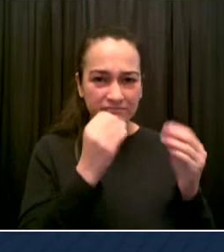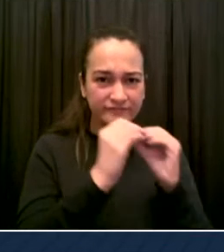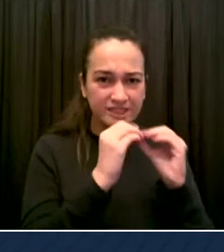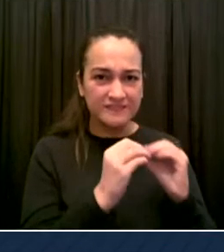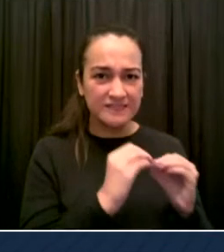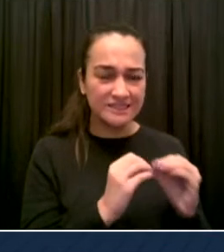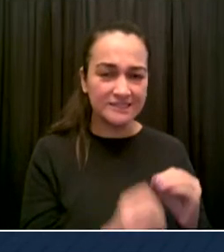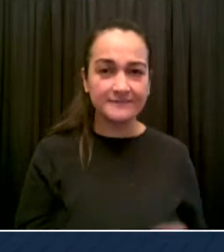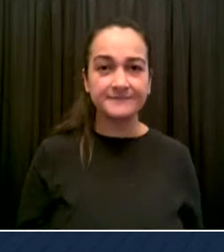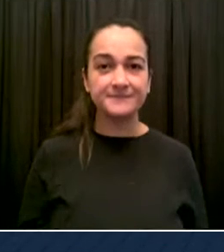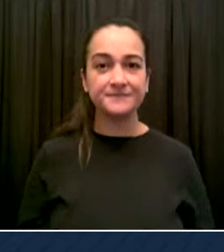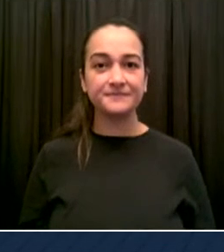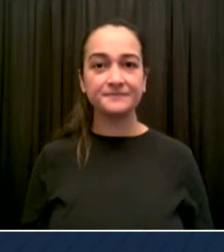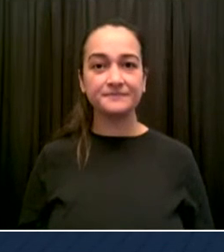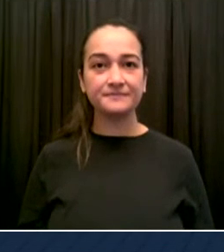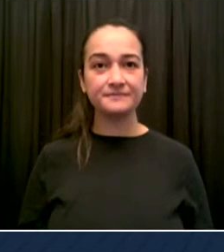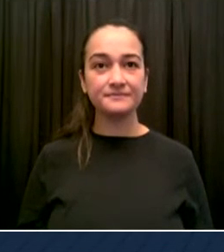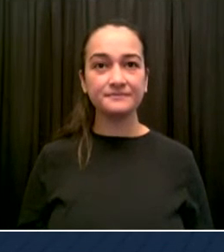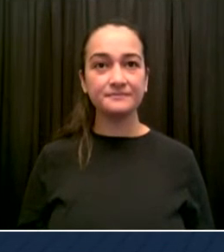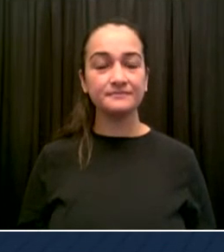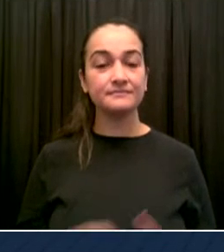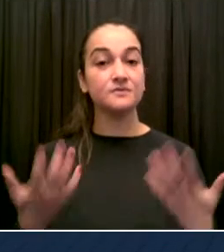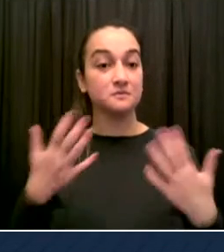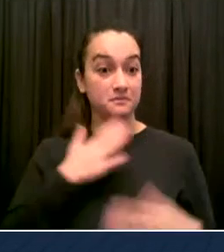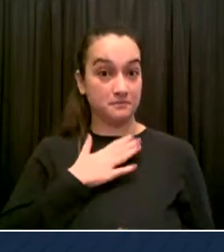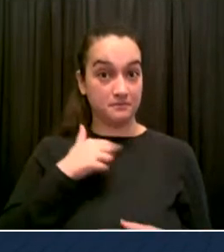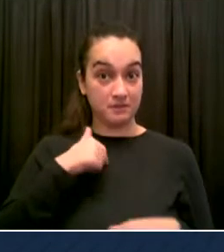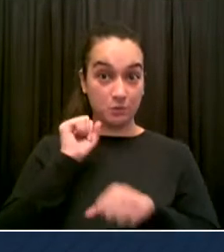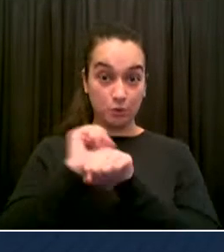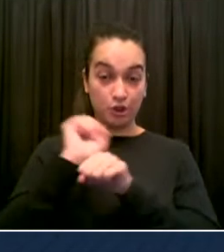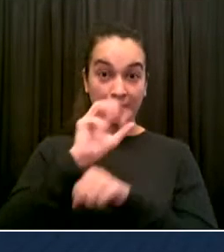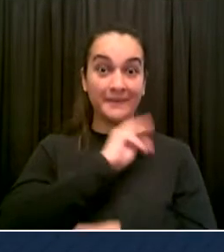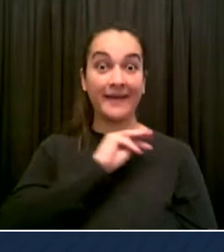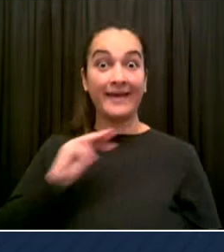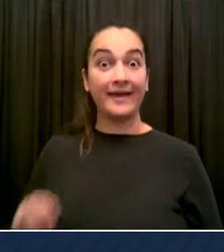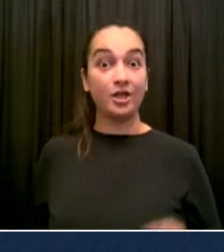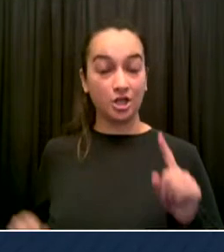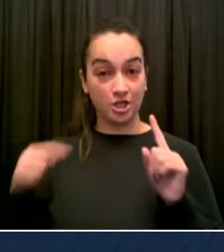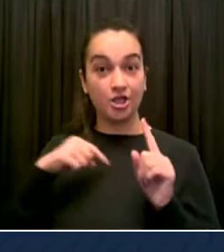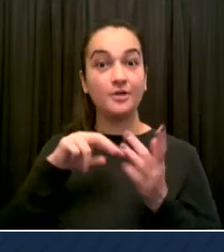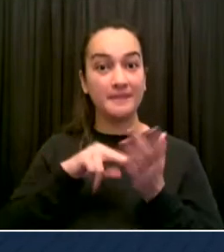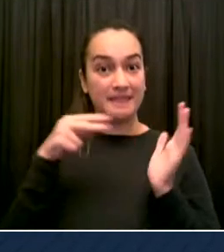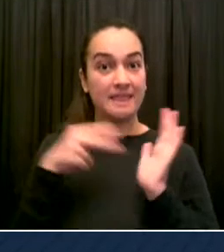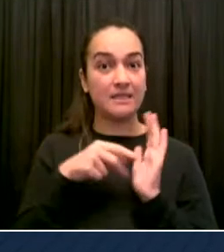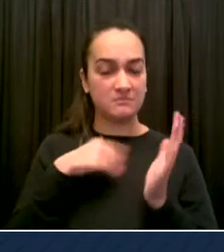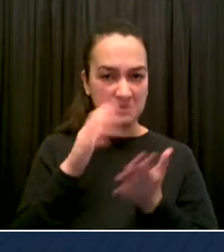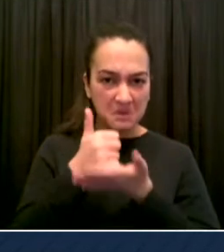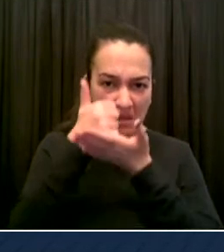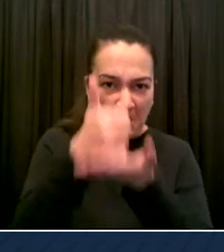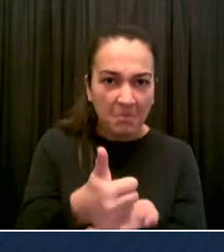QUICKLY AS POSSIBLE.